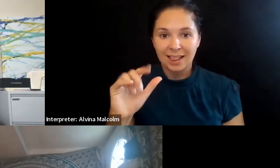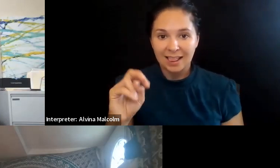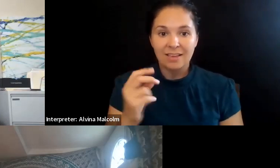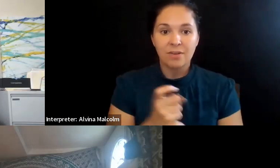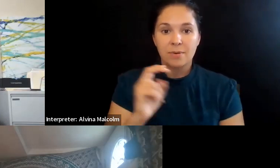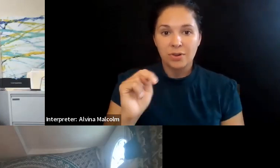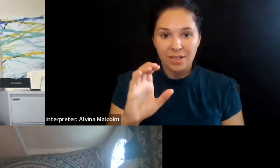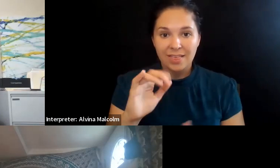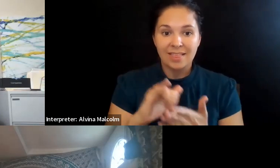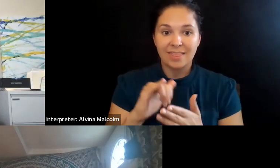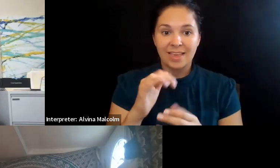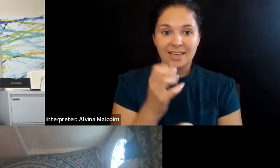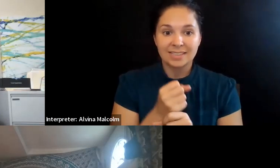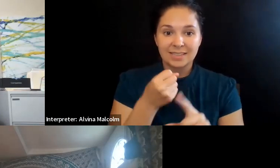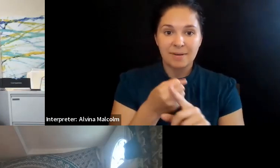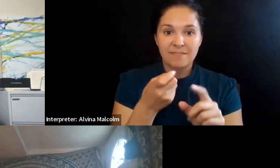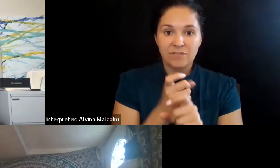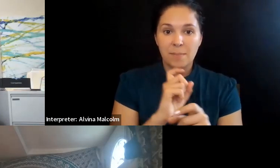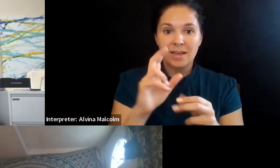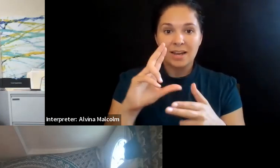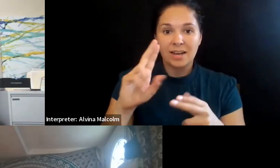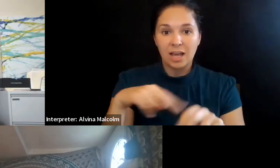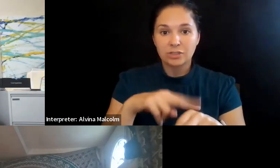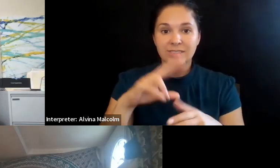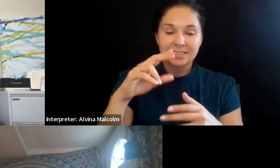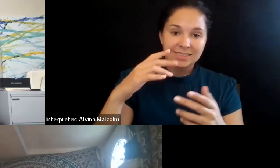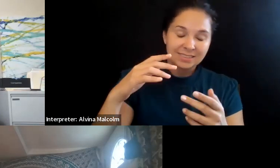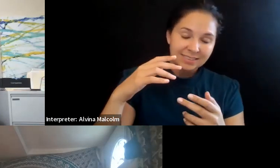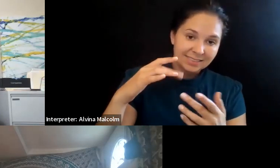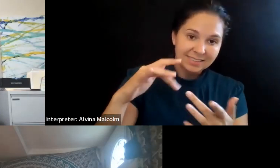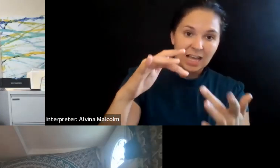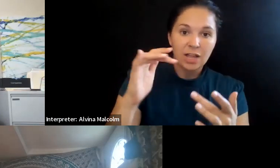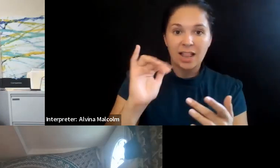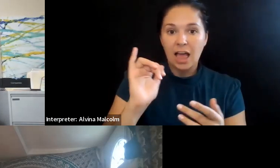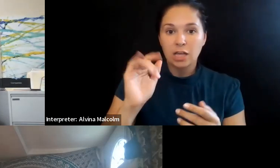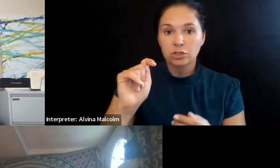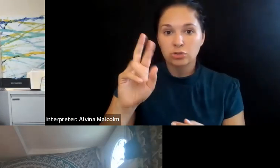the chat -- on the Q & A. Many actual name is Kate. This comes from Kate